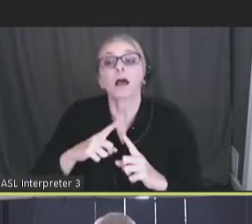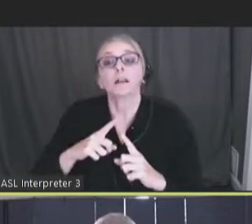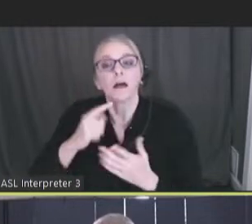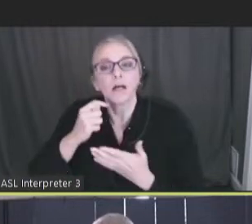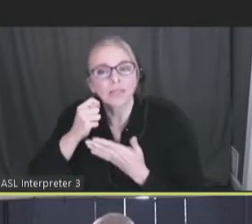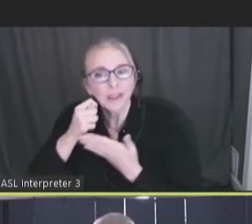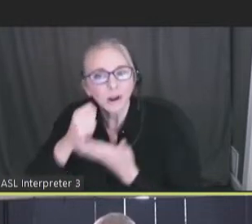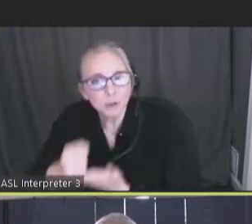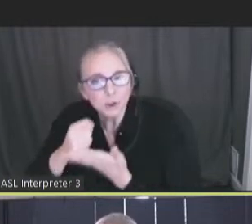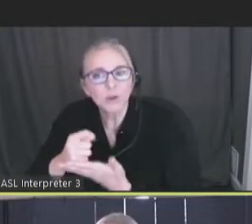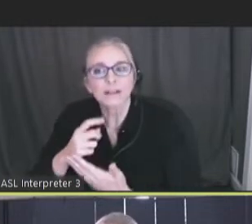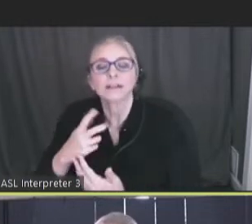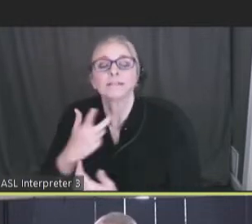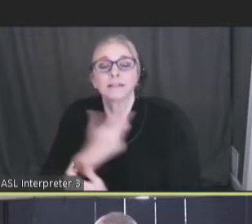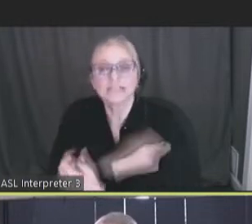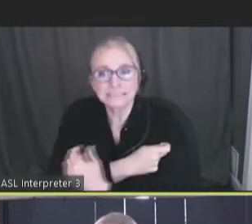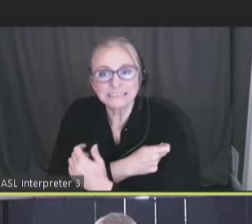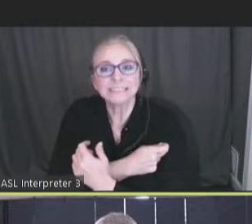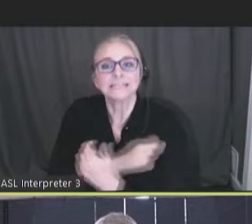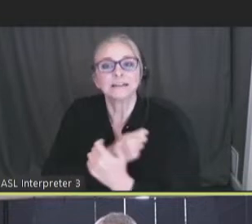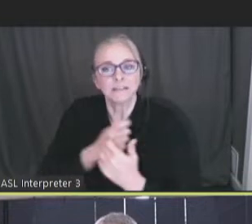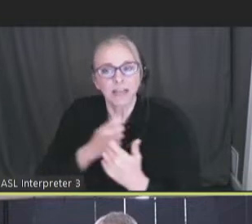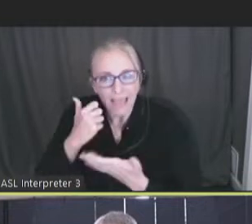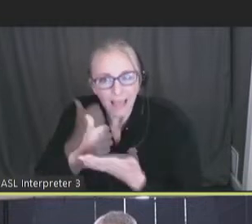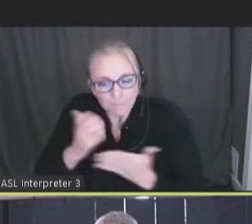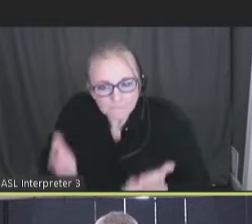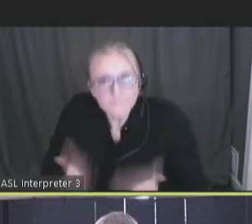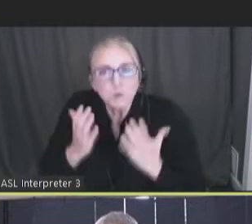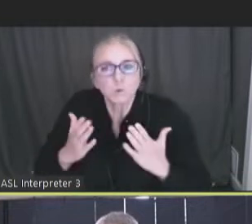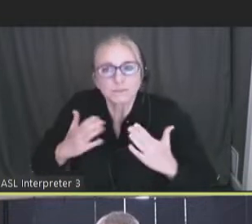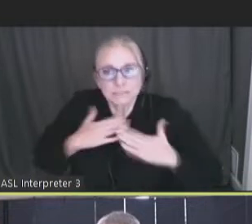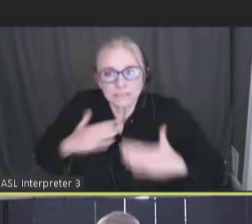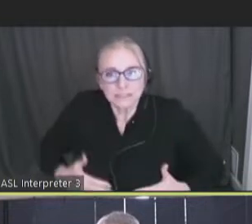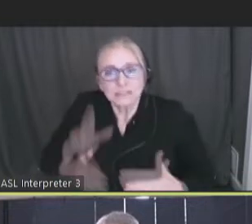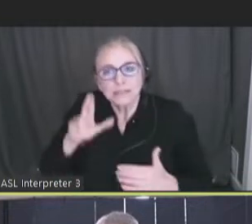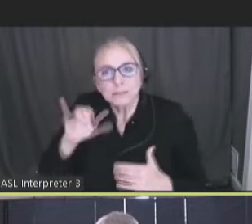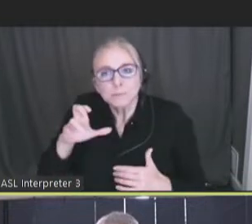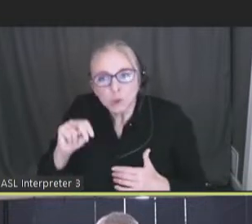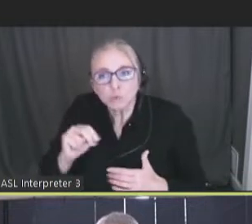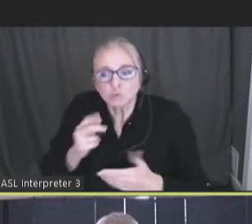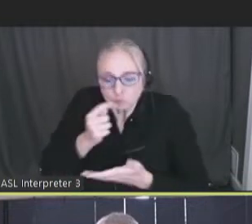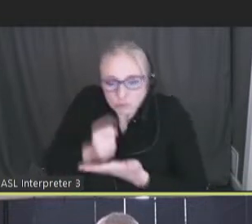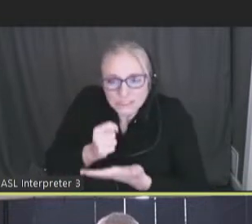work by stimulating the immune system to treat the disease or slow its progression. Currently,